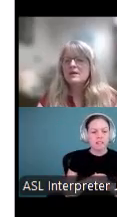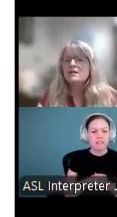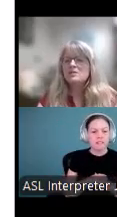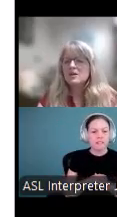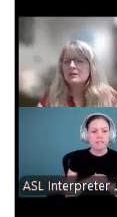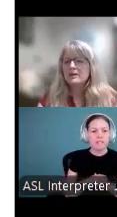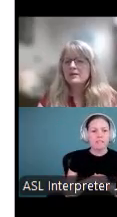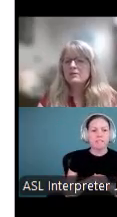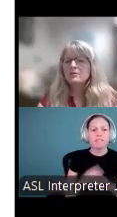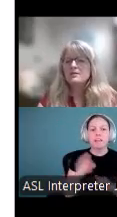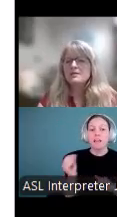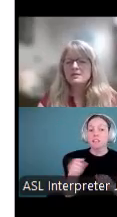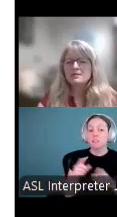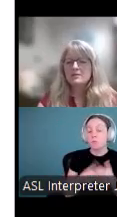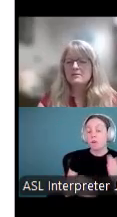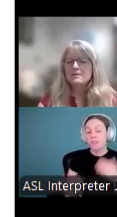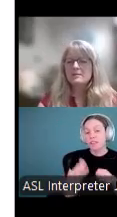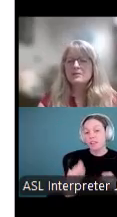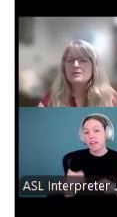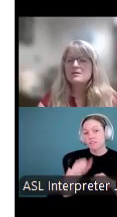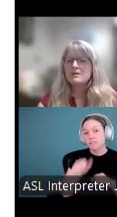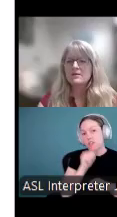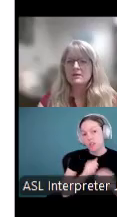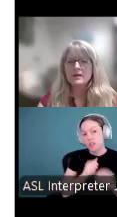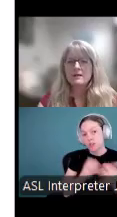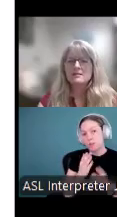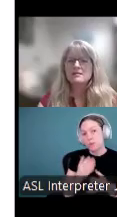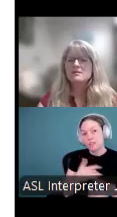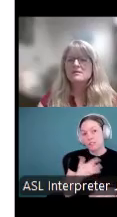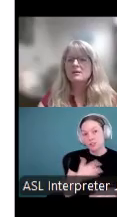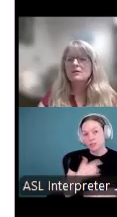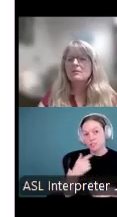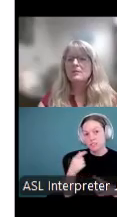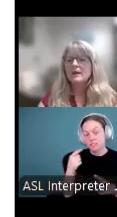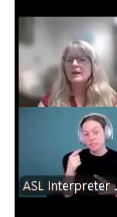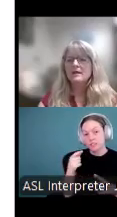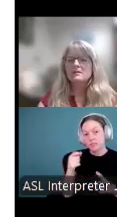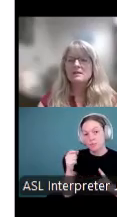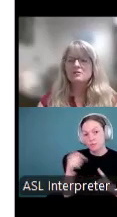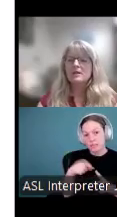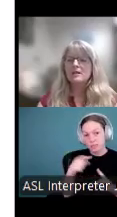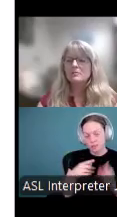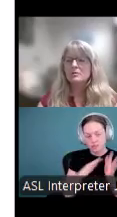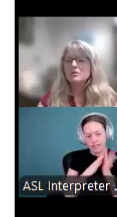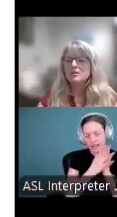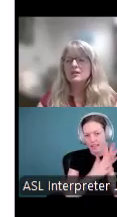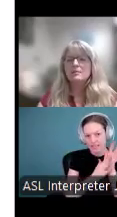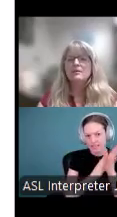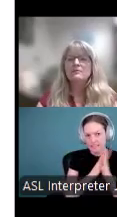what they can tolerate through the sensory receptors on their hands as they're playing and touching and pushing up on the